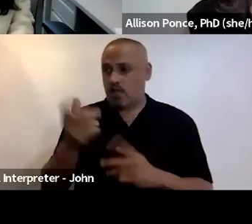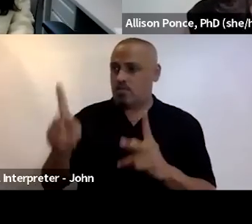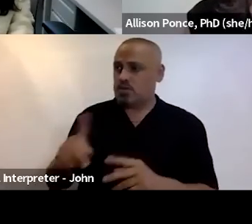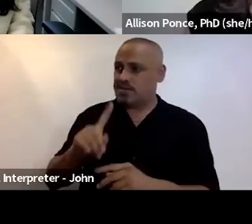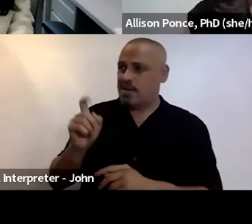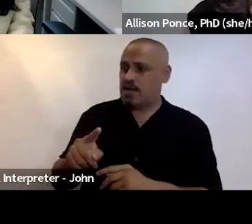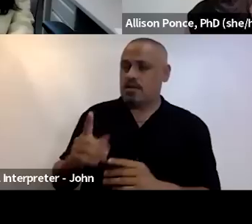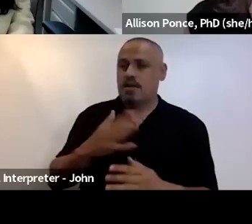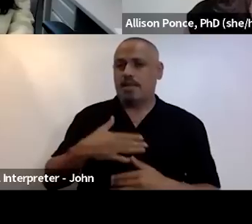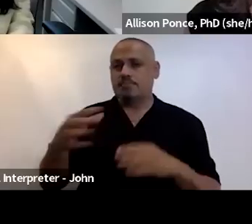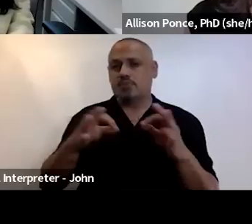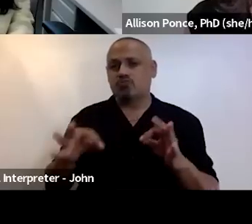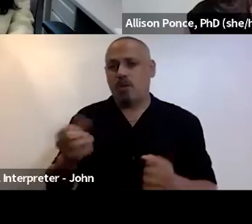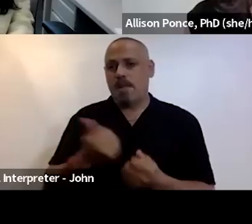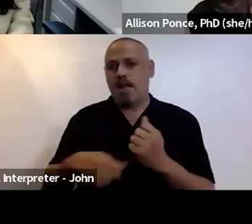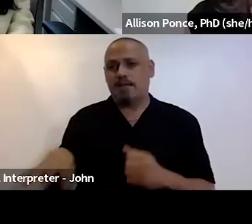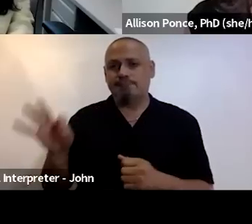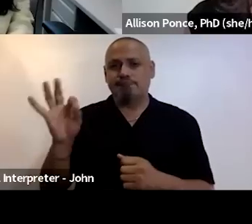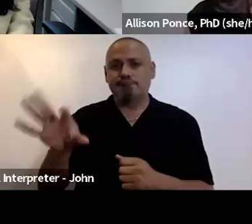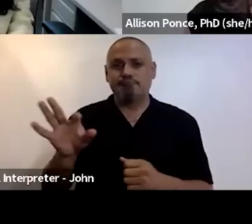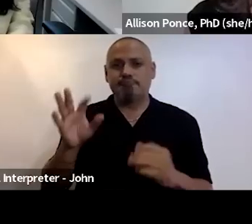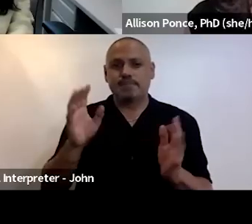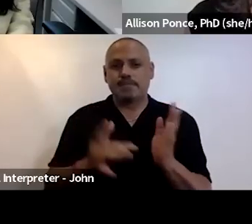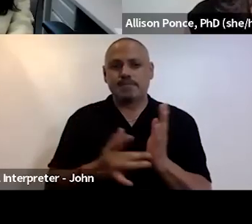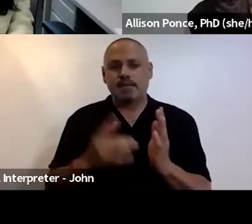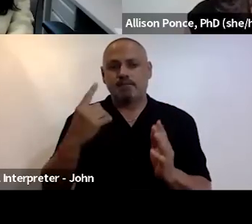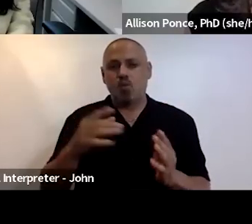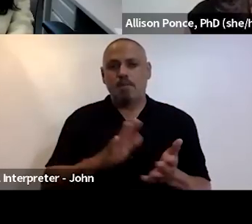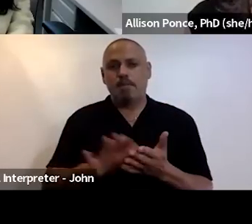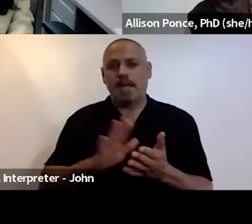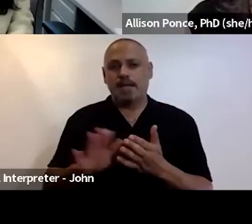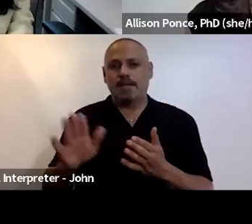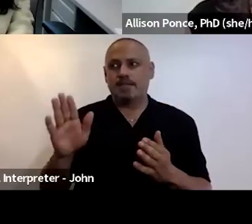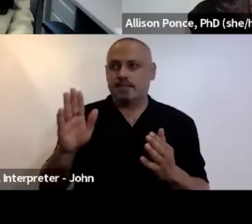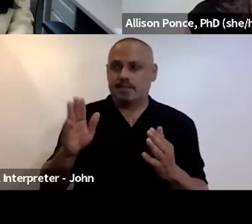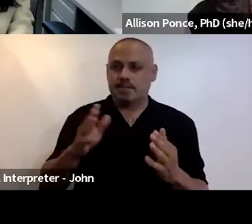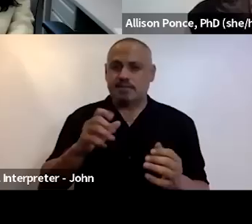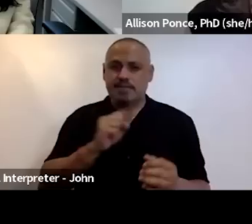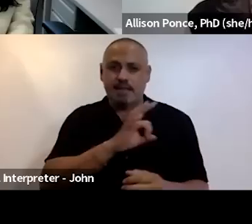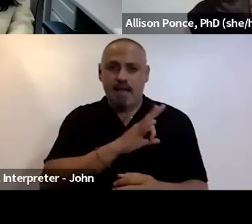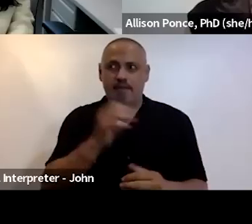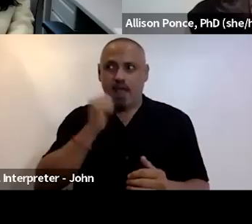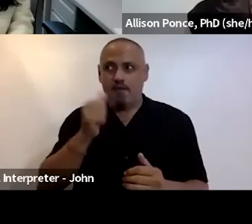"Please describe any tips and techniques for maintenance personnel who have the most day-to-day interactions with residents with SMI?"